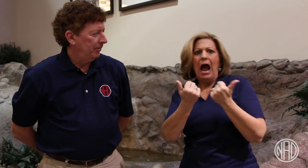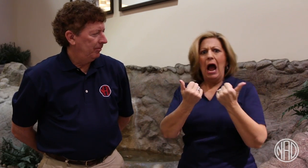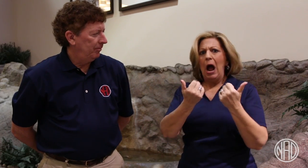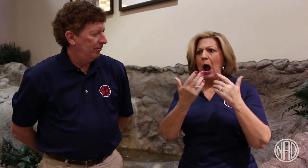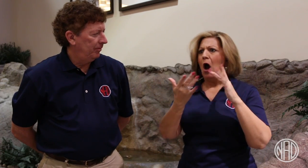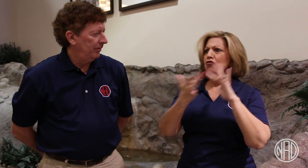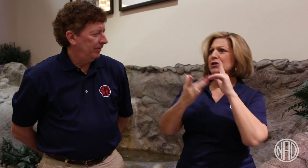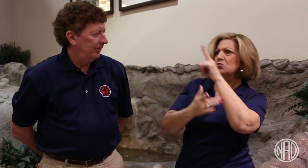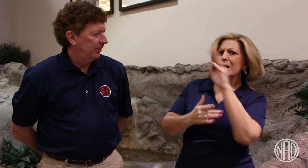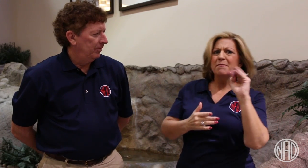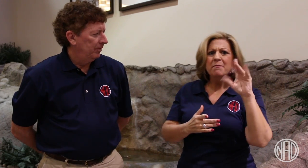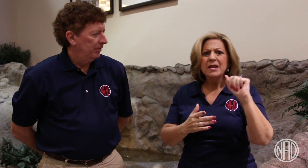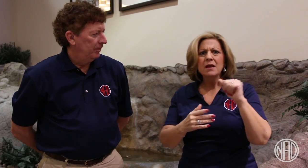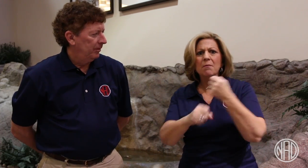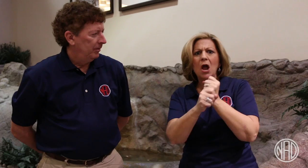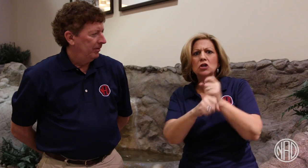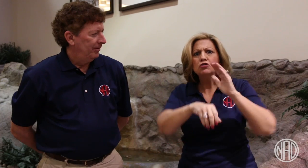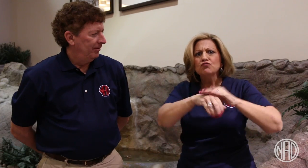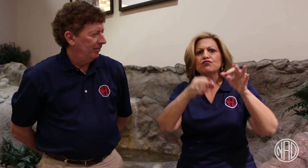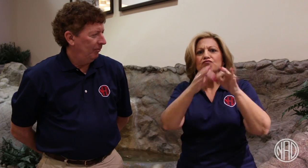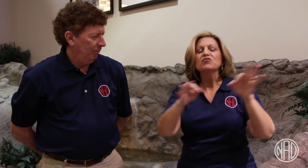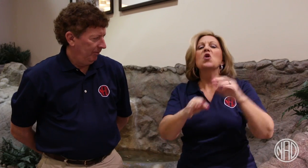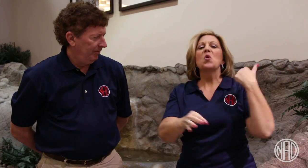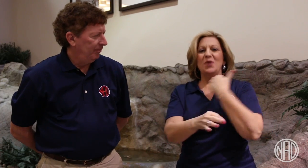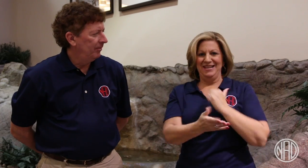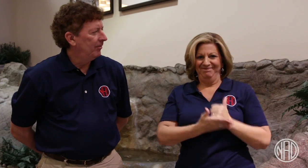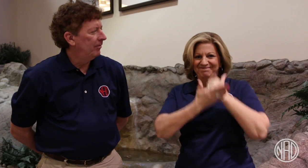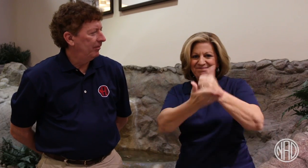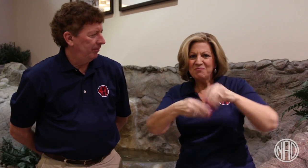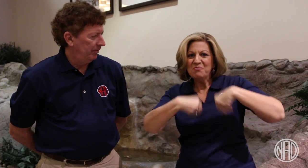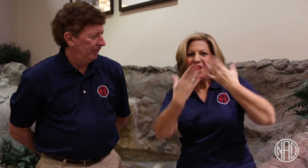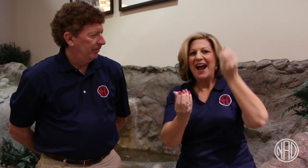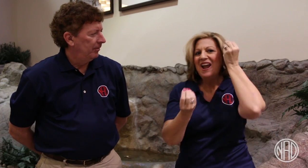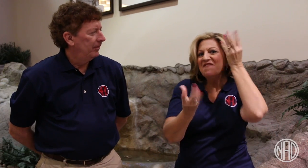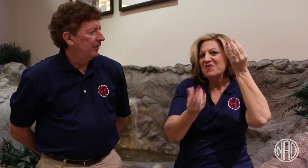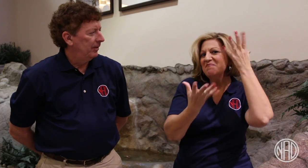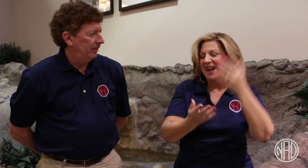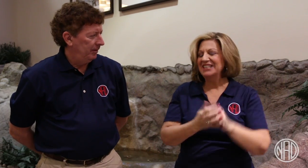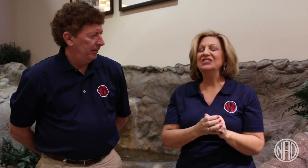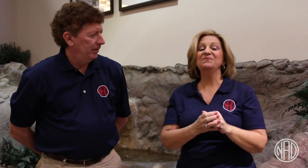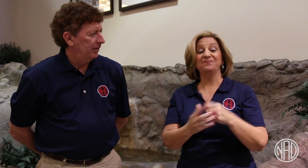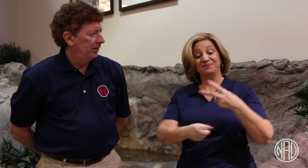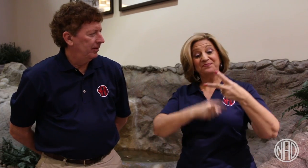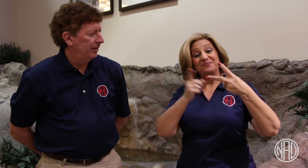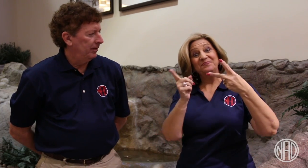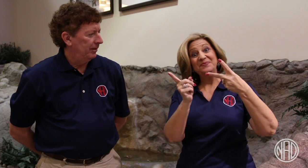The Hawaii Association of the Deaf contacted us asking for help on how to reach out to the media to ensure accessibility is provided. We shared information and resources to help remedy that situation.